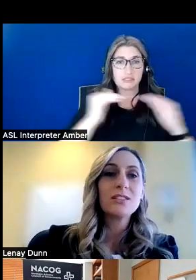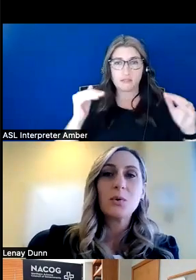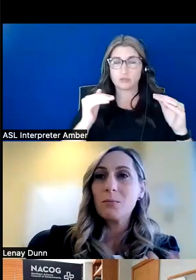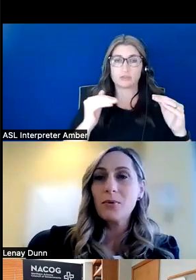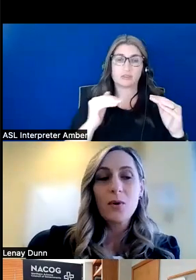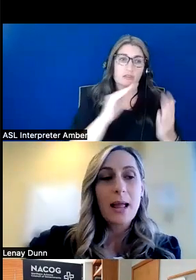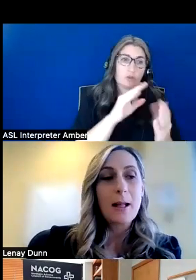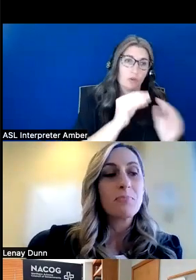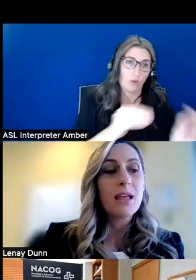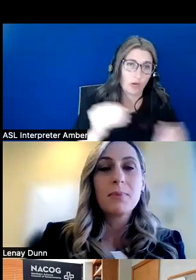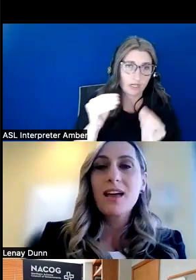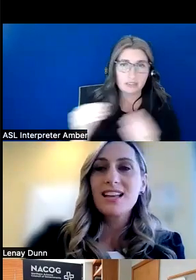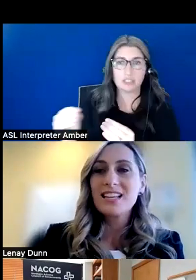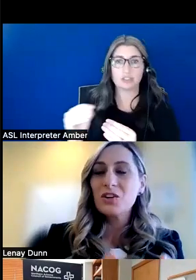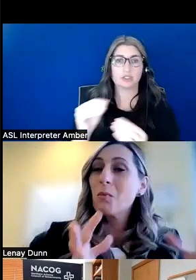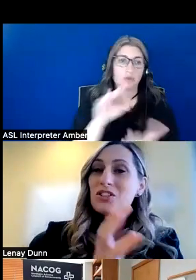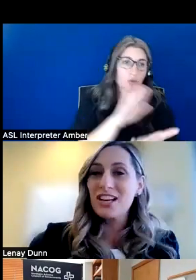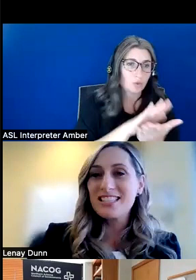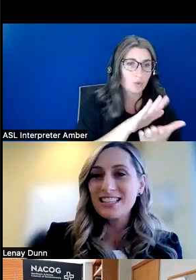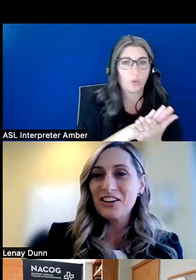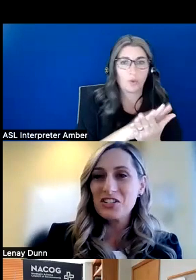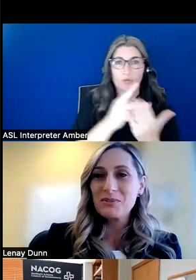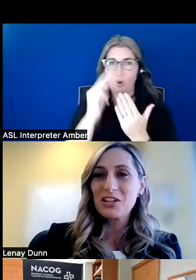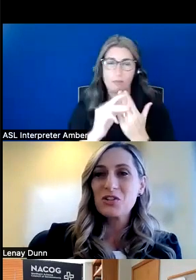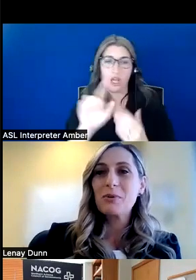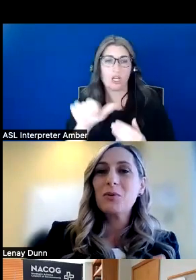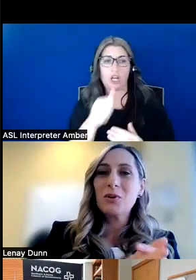or your program, because you don't want just the leadership to contribute.